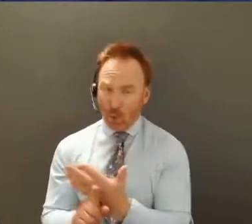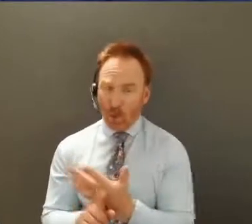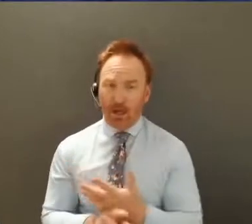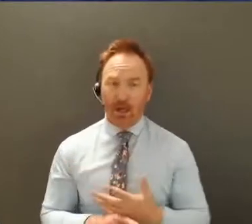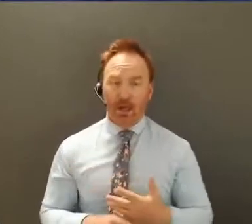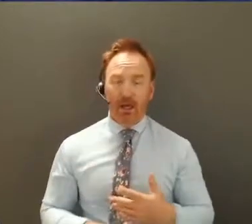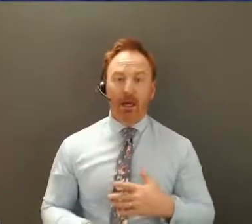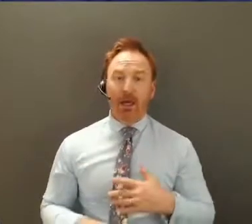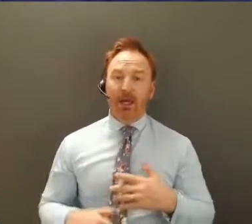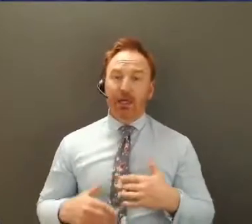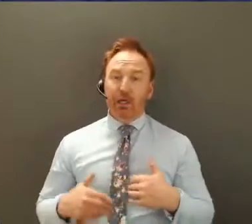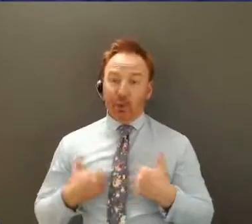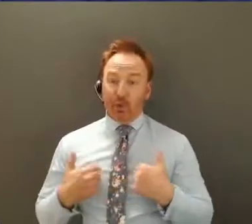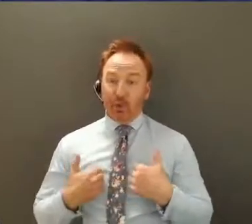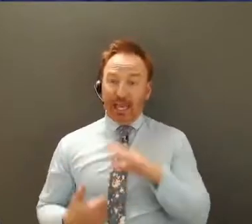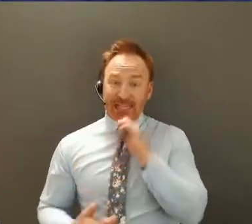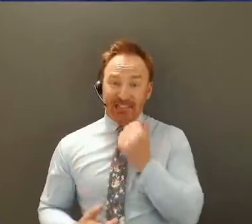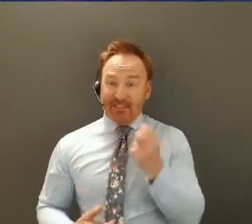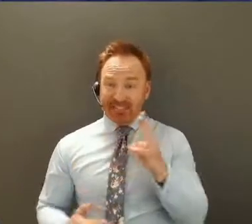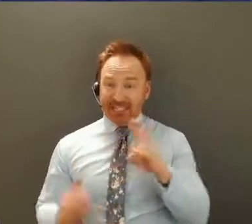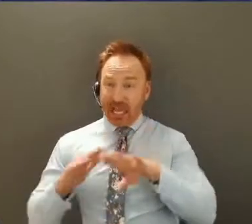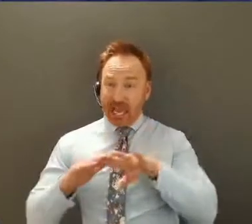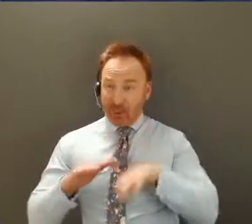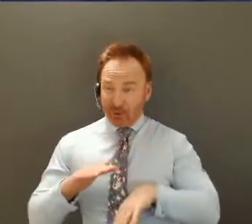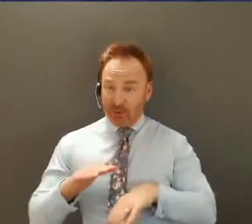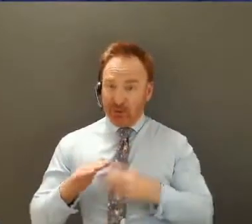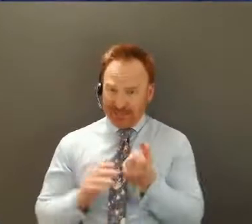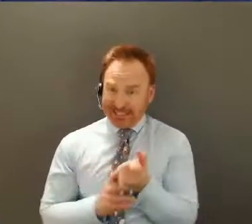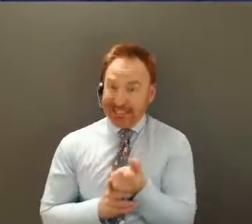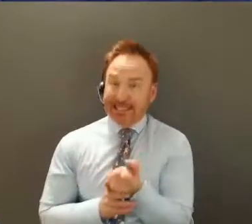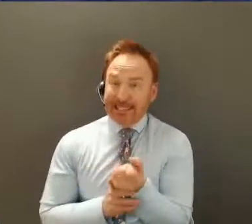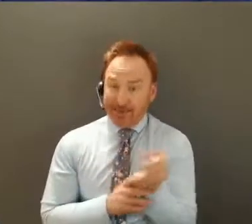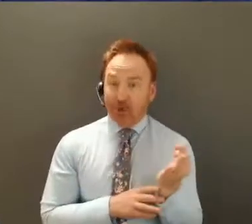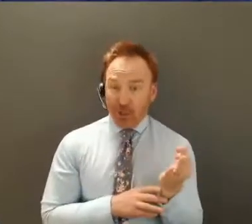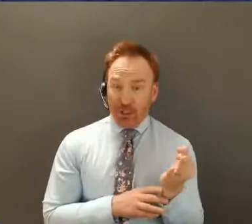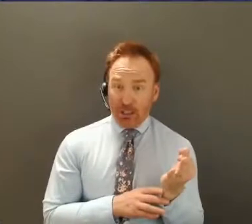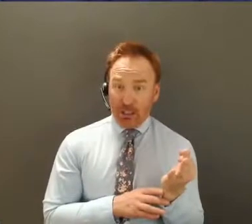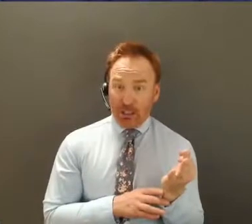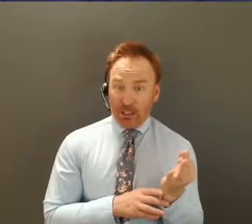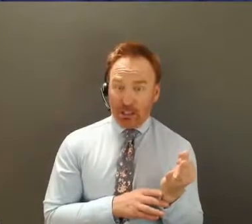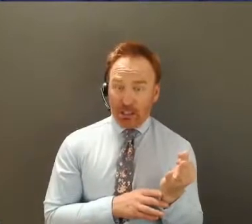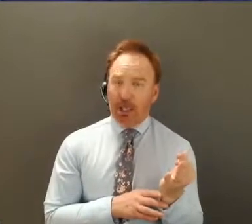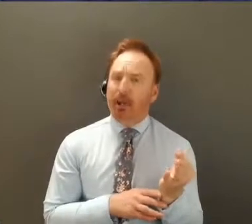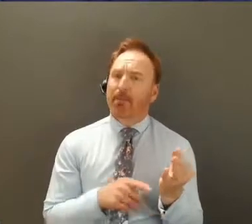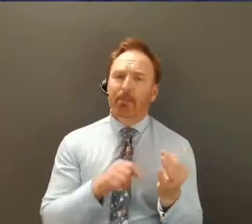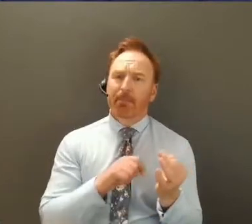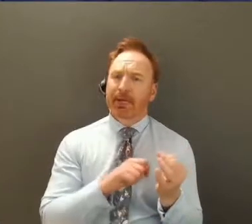and how that matches what the evidence is telling us about